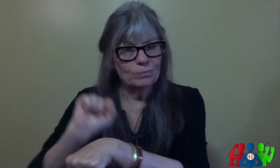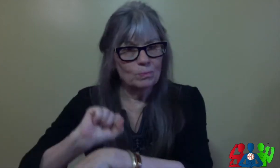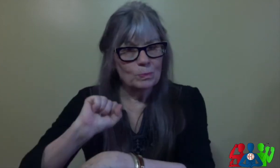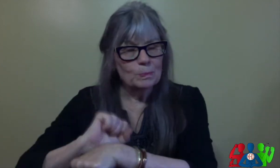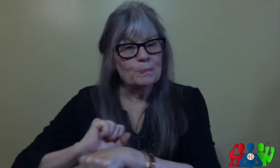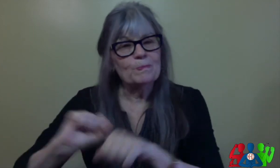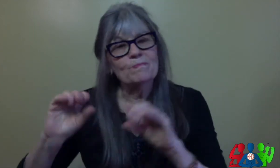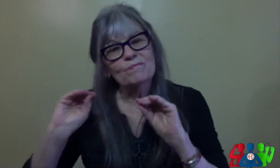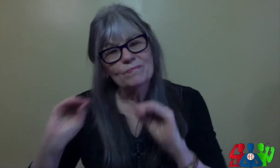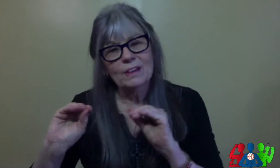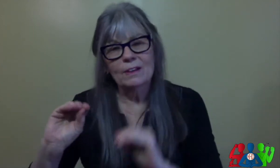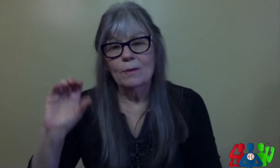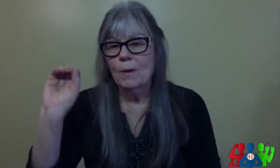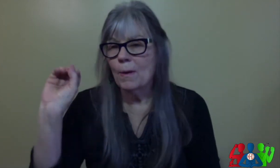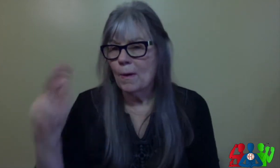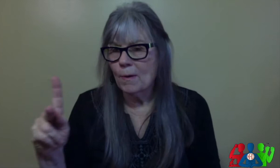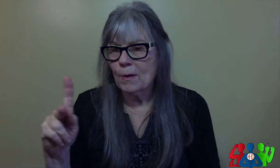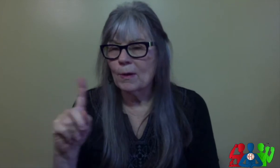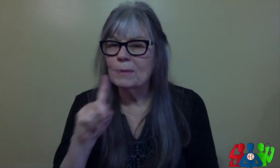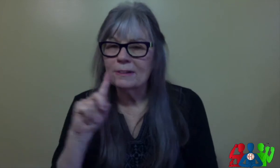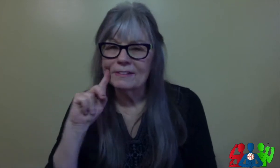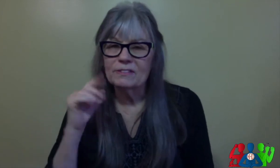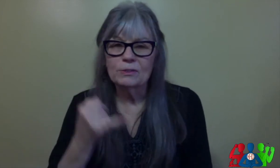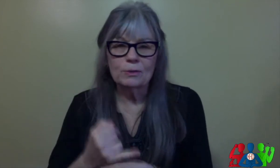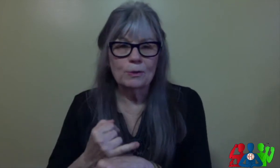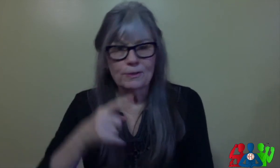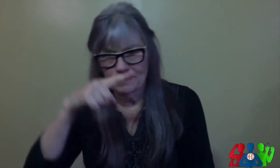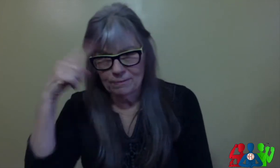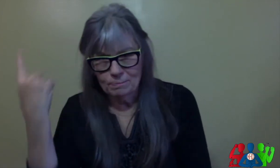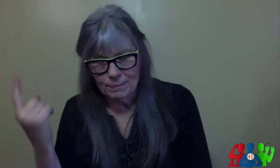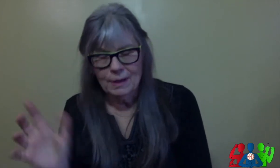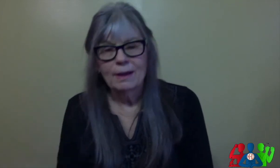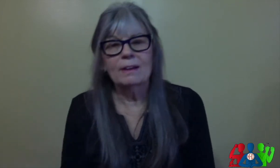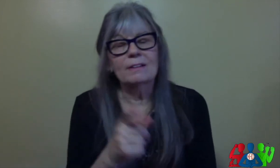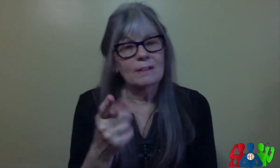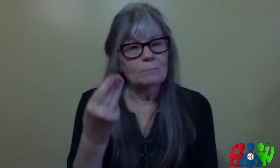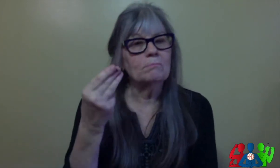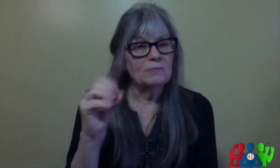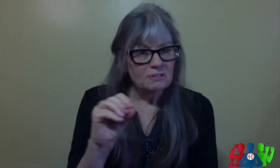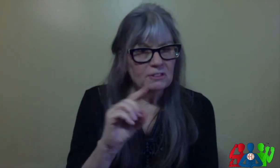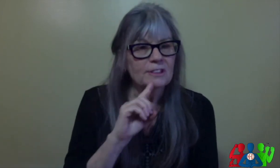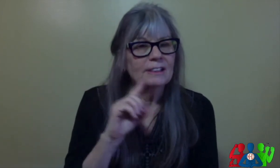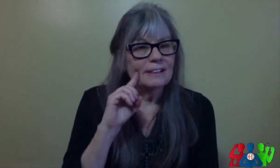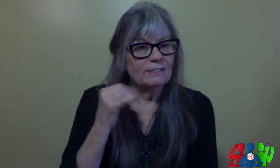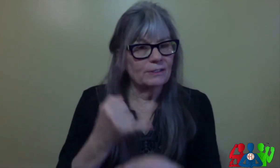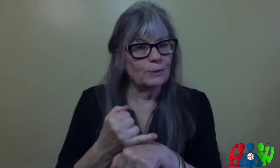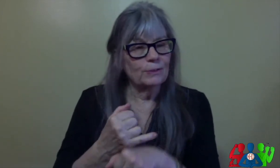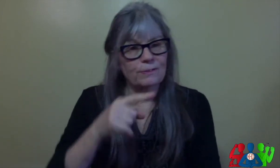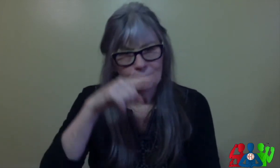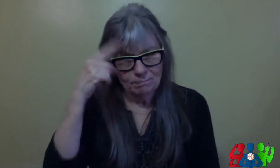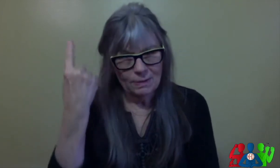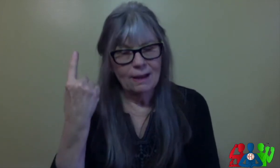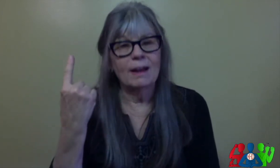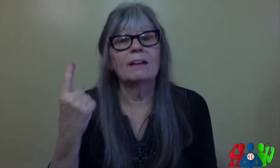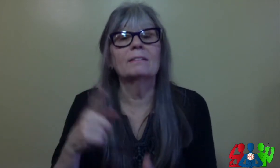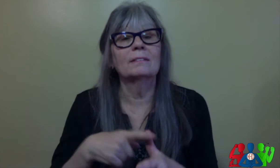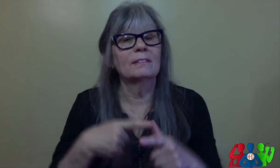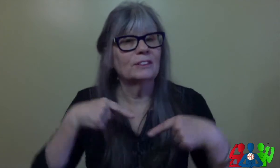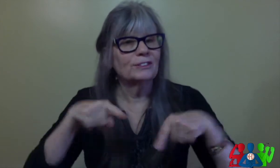he graduated from the Kansas School for the Deaf, he went to teach in Oklahoma at the School